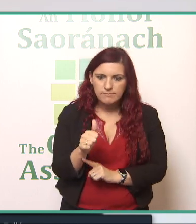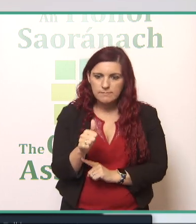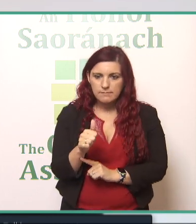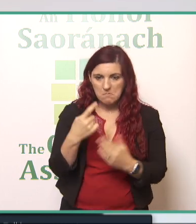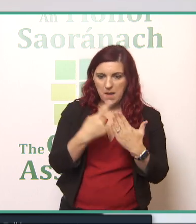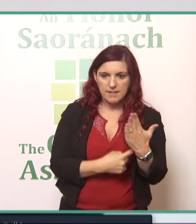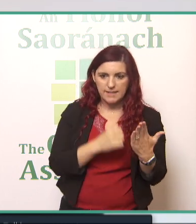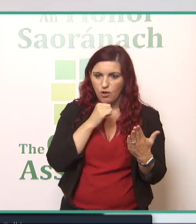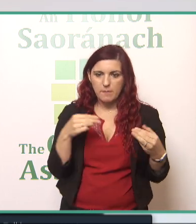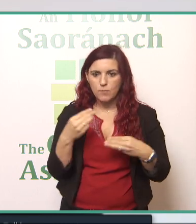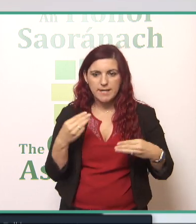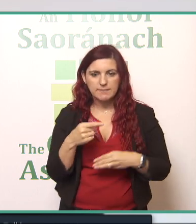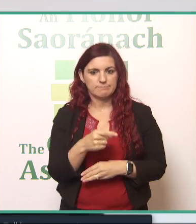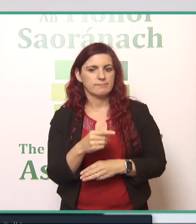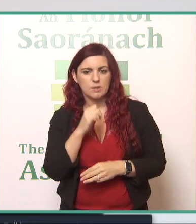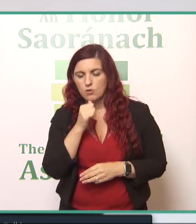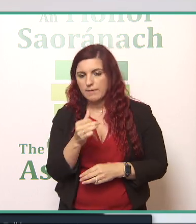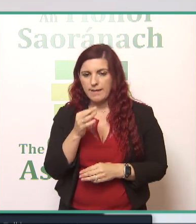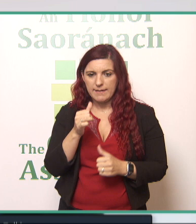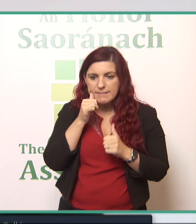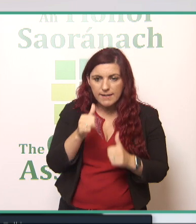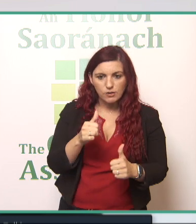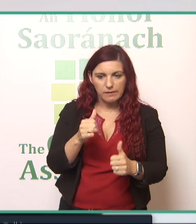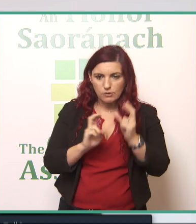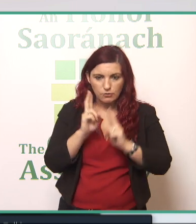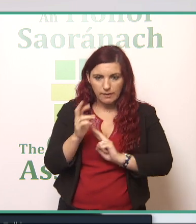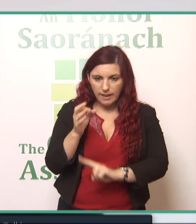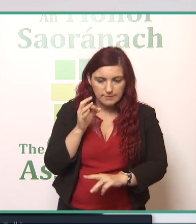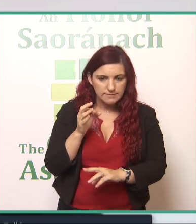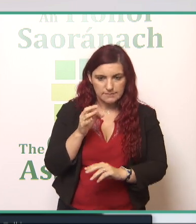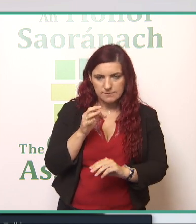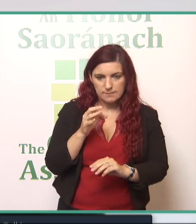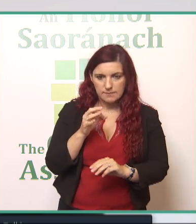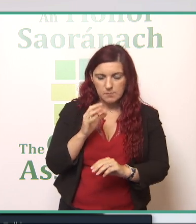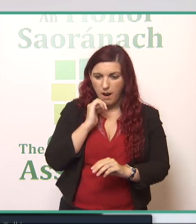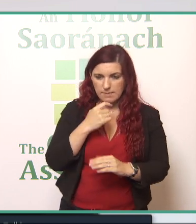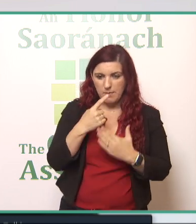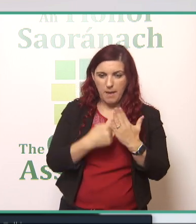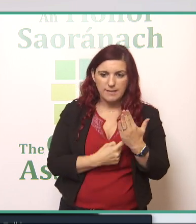um the the attention that it should get in terms of our policies and plans maybe the